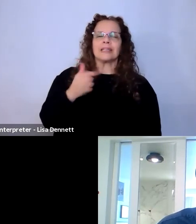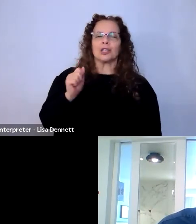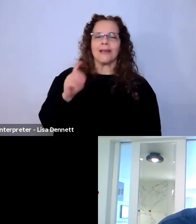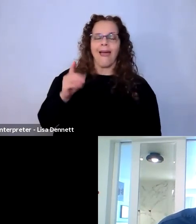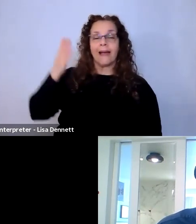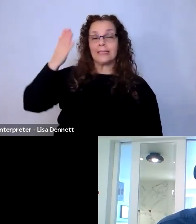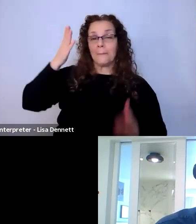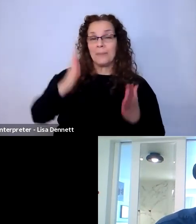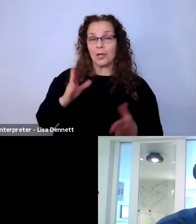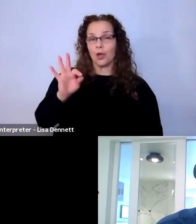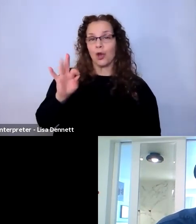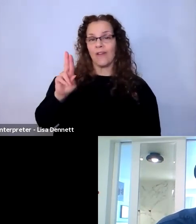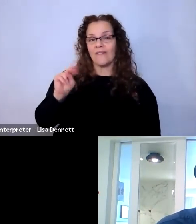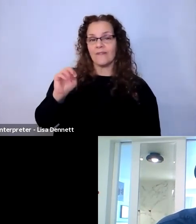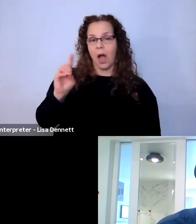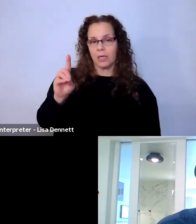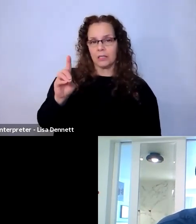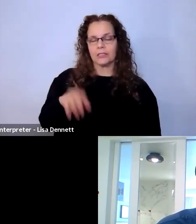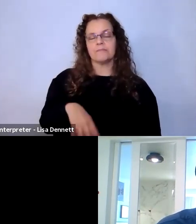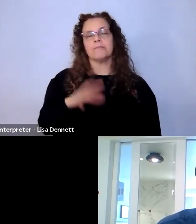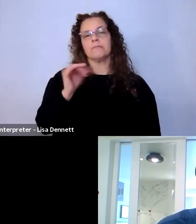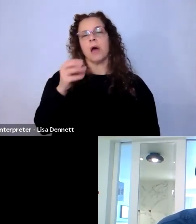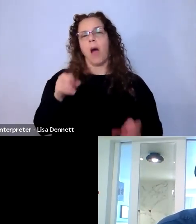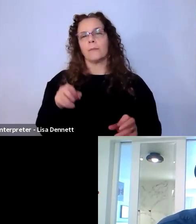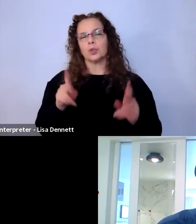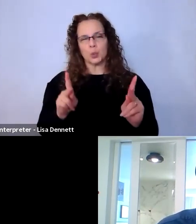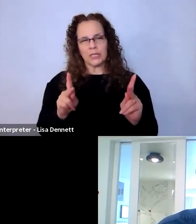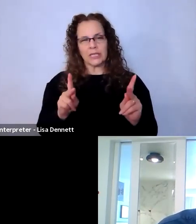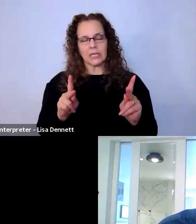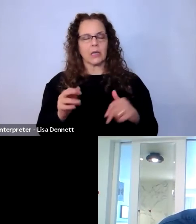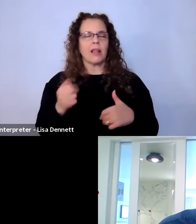the biggest things and let's talk about like life post pandemic, where people